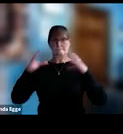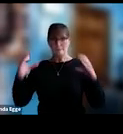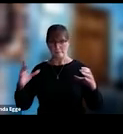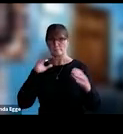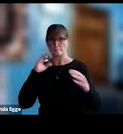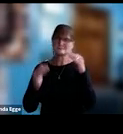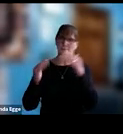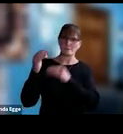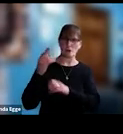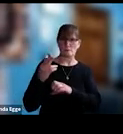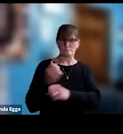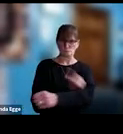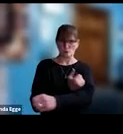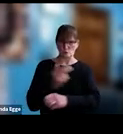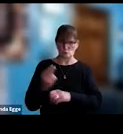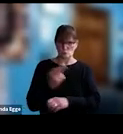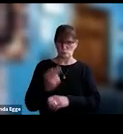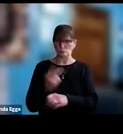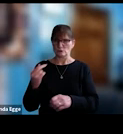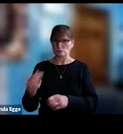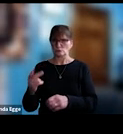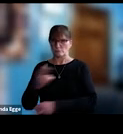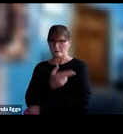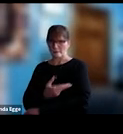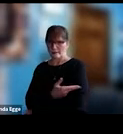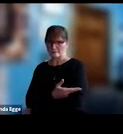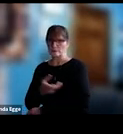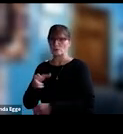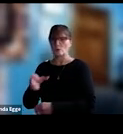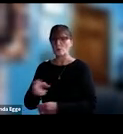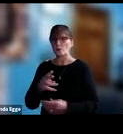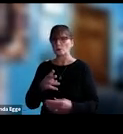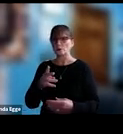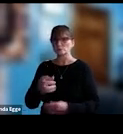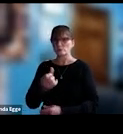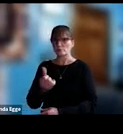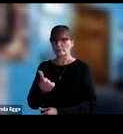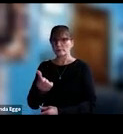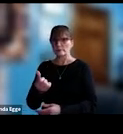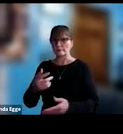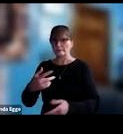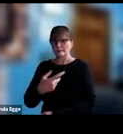as she would get in, you know, she would be in the hospital, she would be injected with, I don't know what they're called,